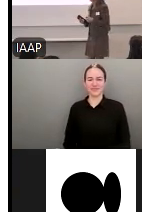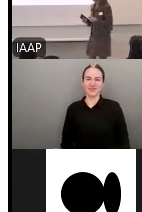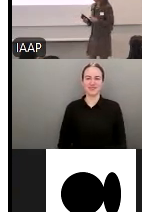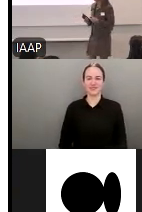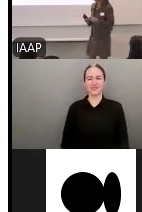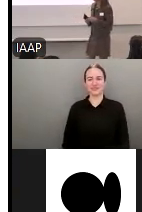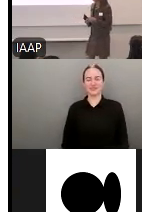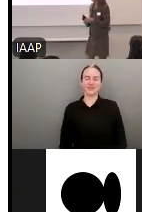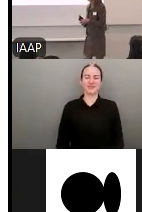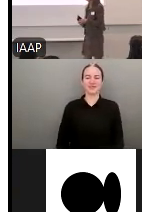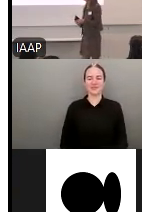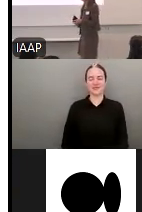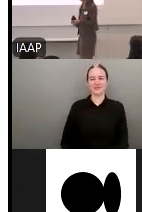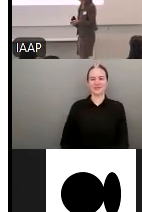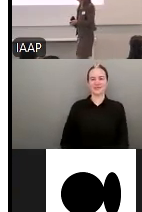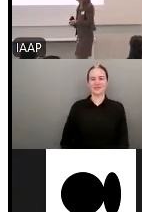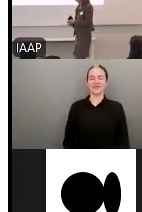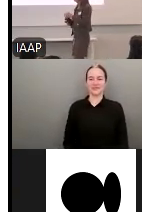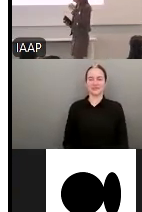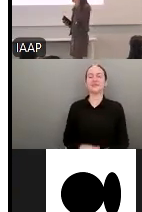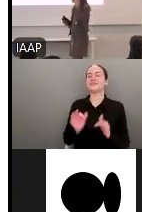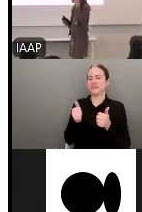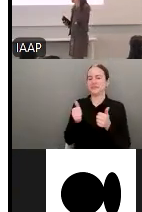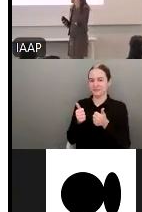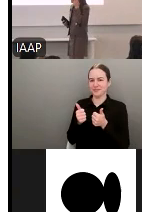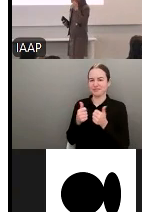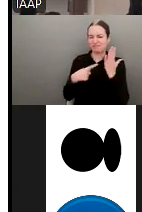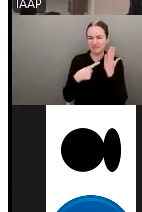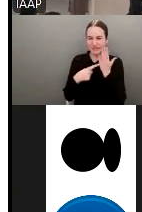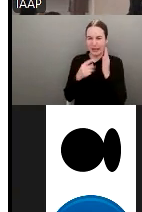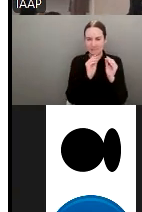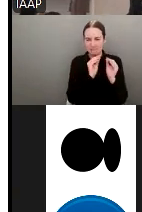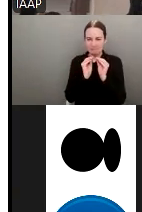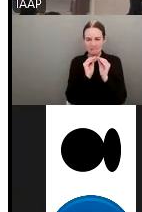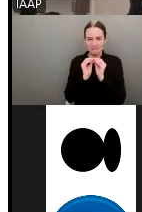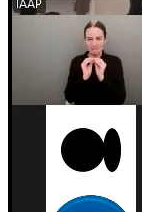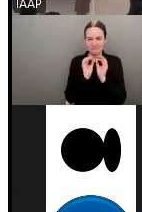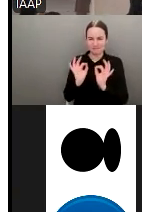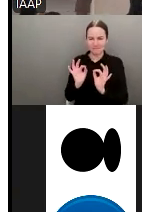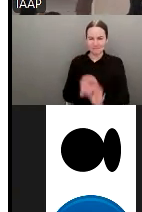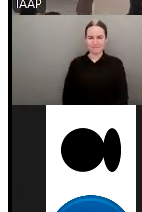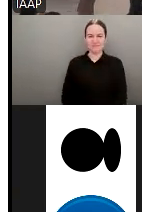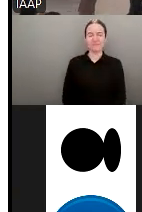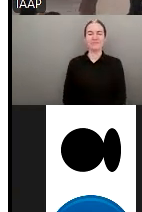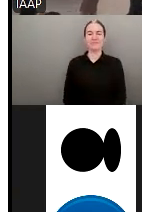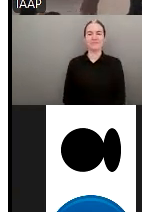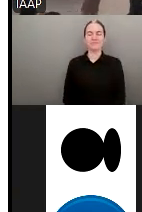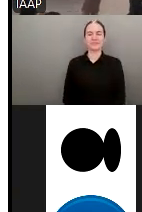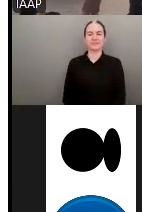I it's just play. Okay. I, I kind of get pictures